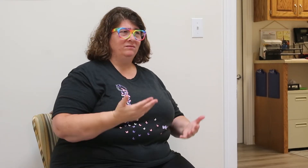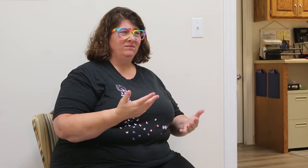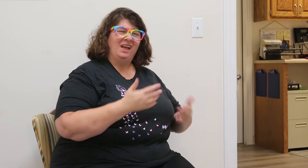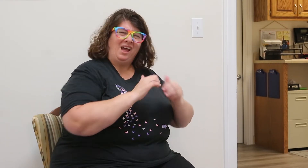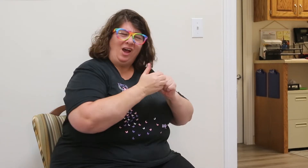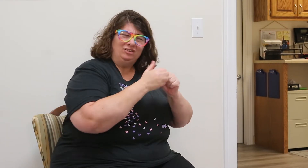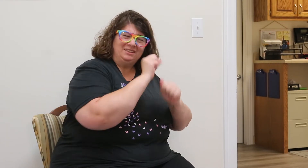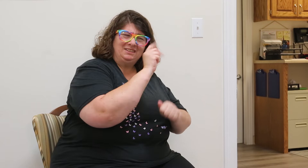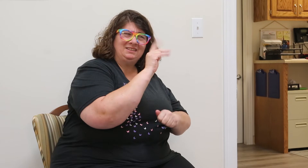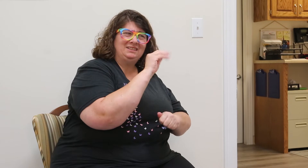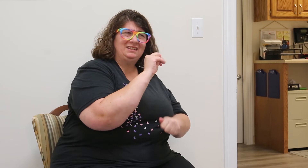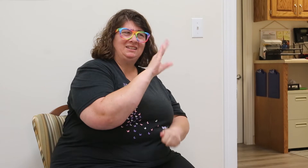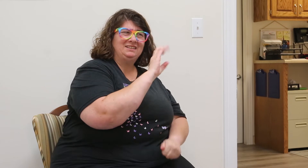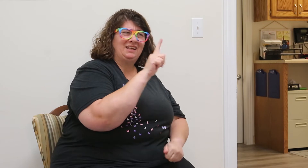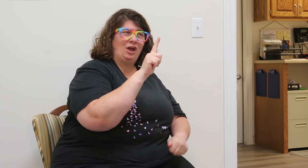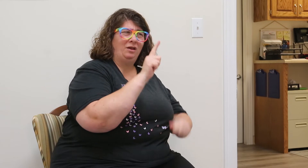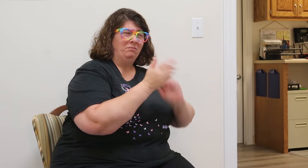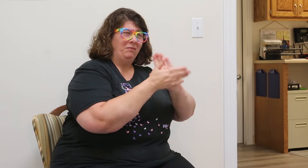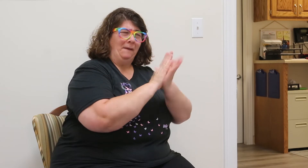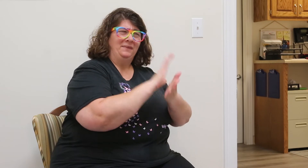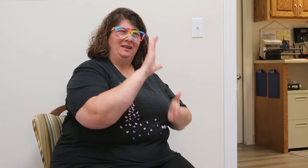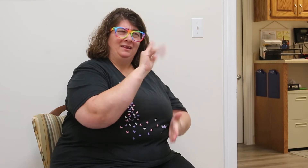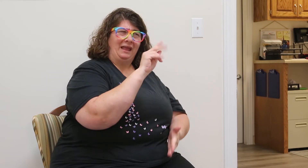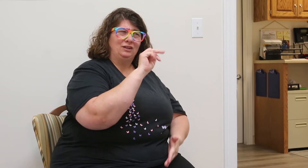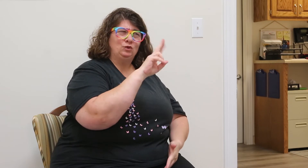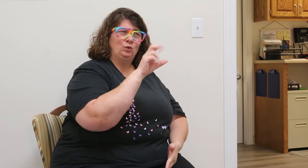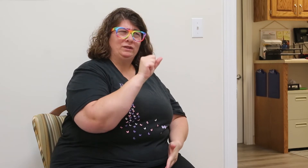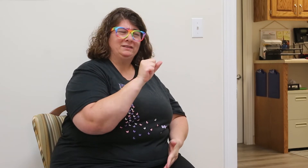How do skin cells become cancerous?